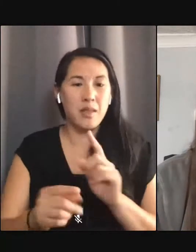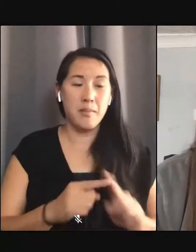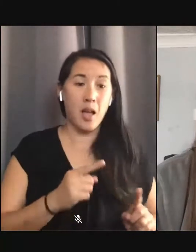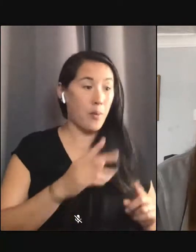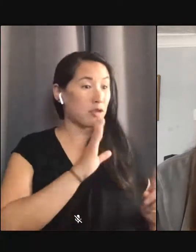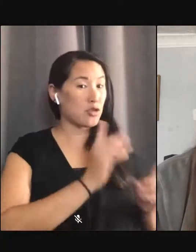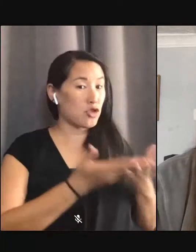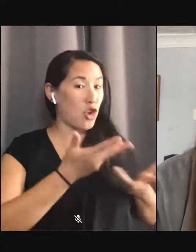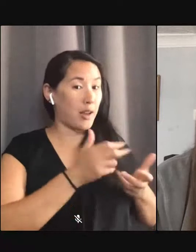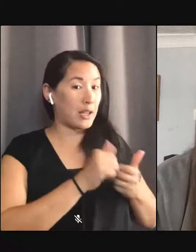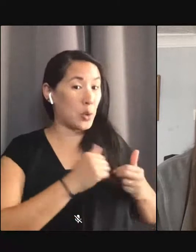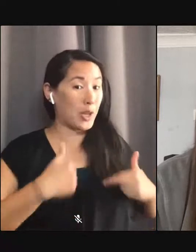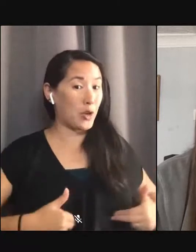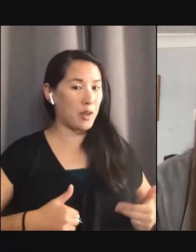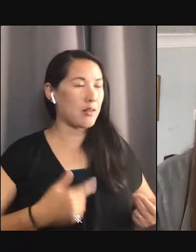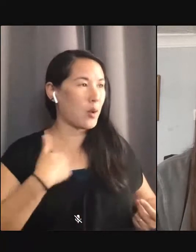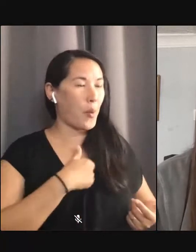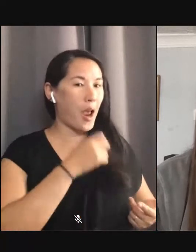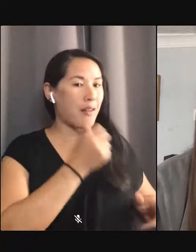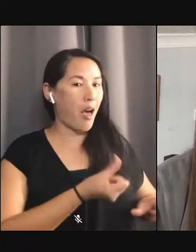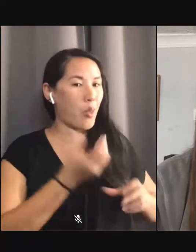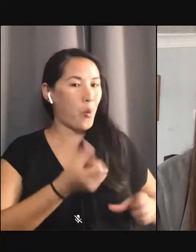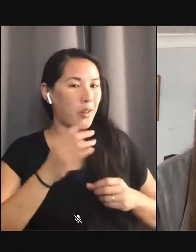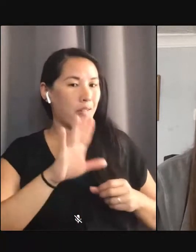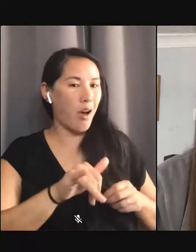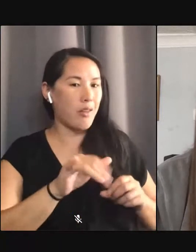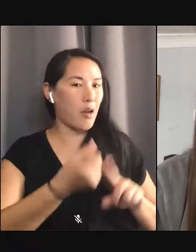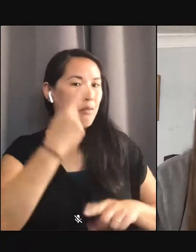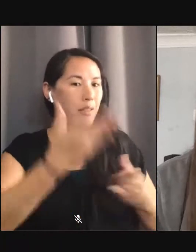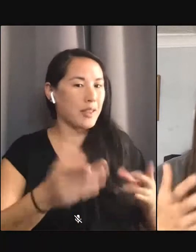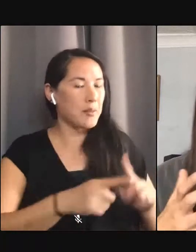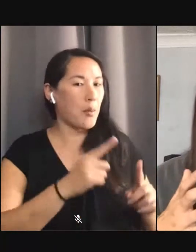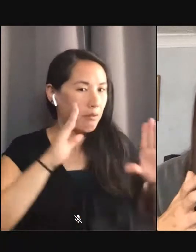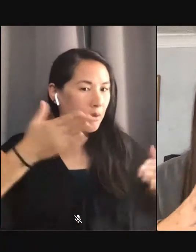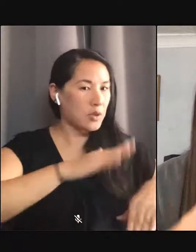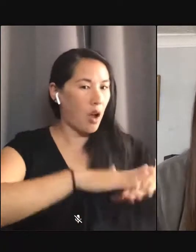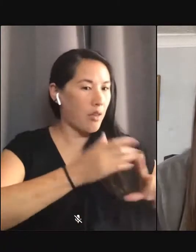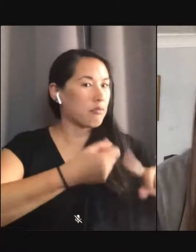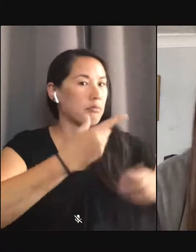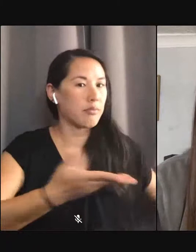we're actually focusing on the novelty it's yeah i mean i think that you're totally right about